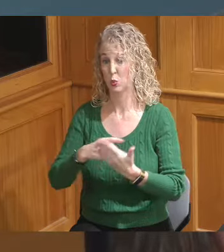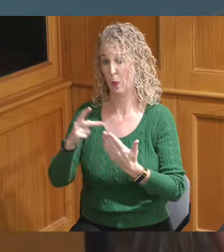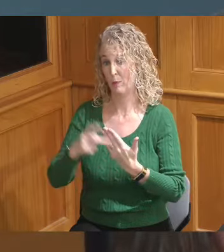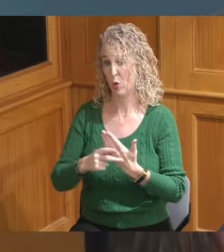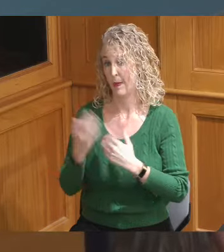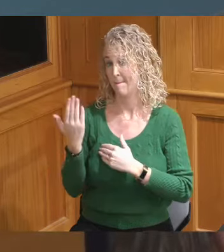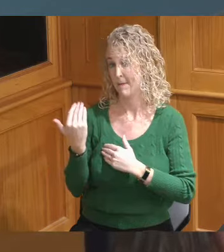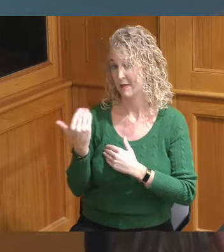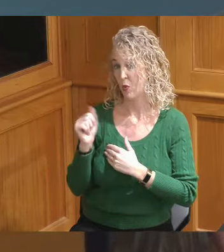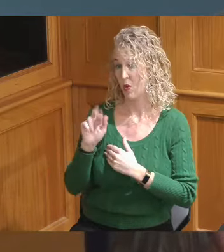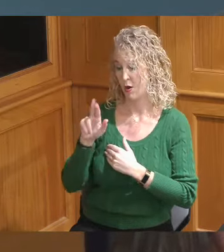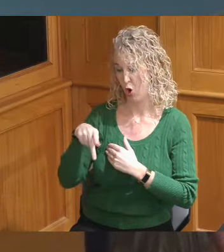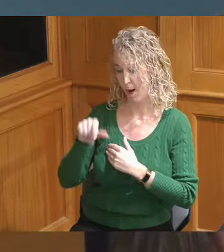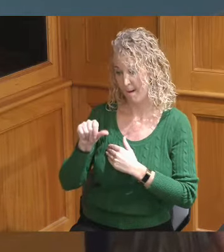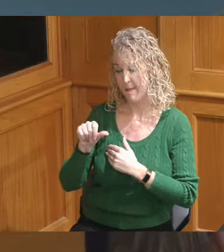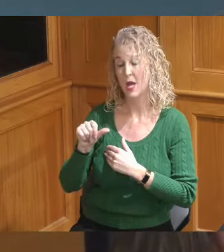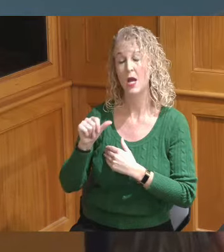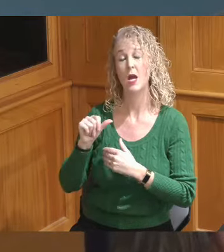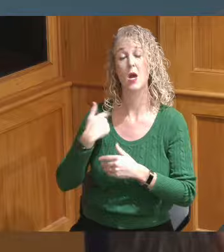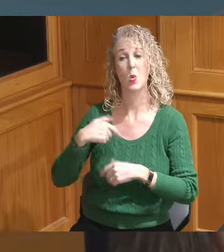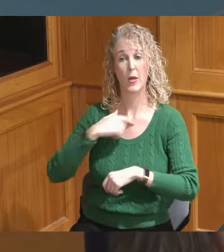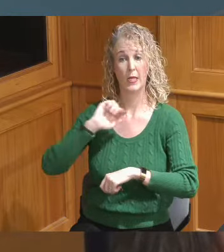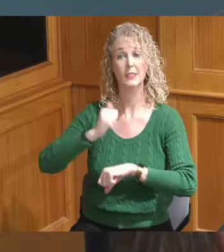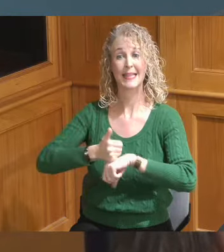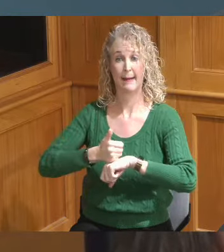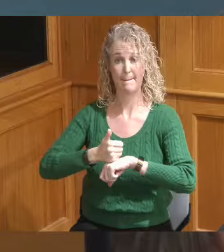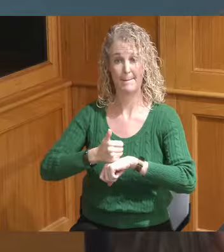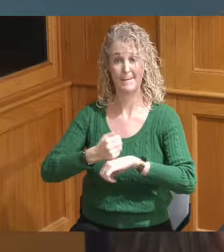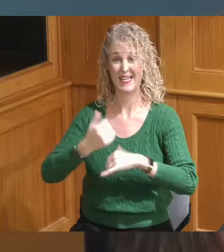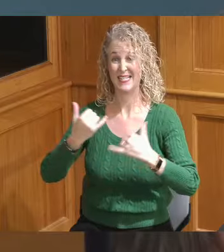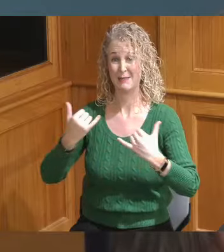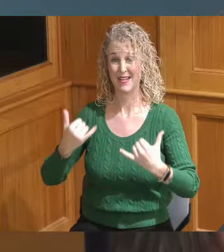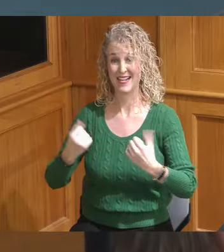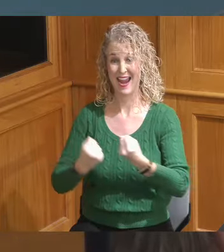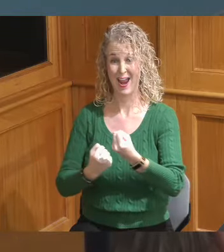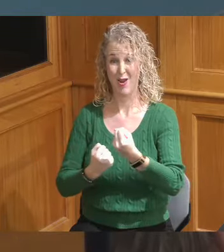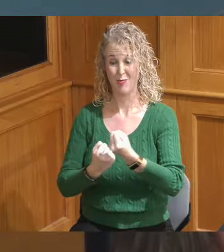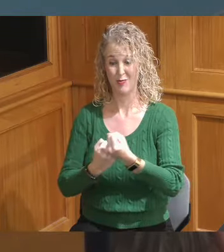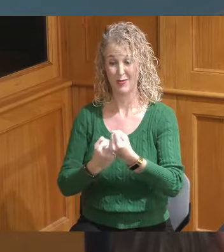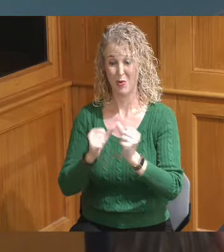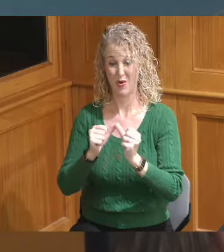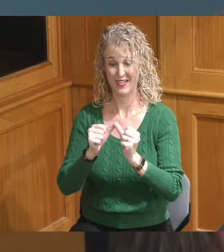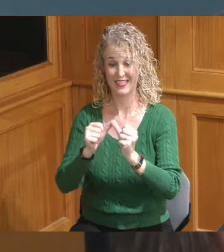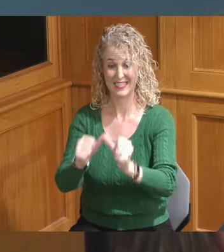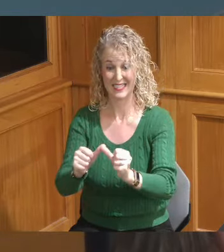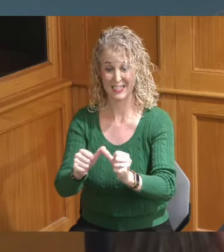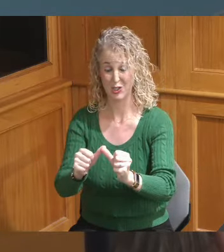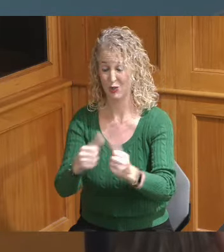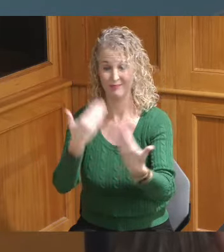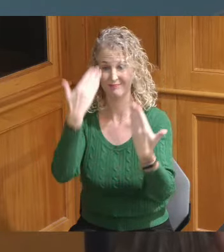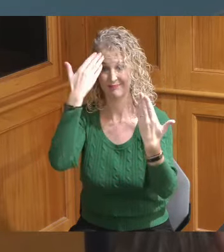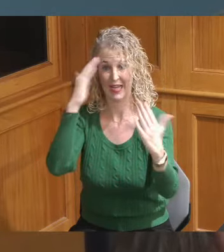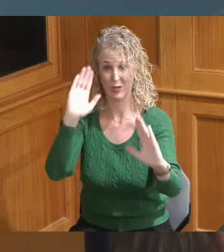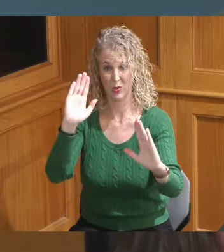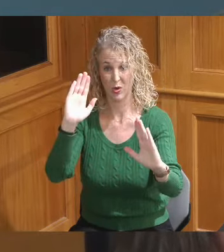to start because of the ARPA money. But I will say that I'm satisfied that we were able to reduce the